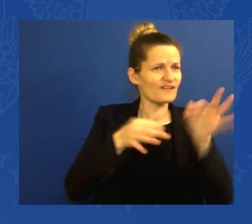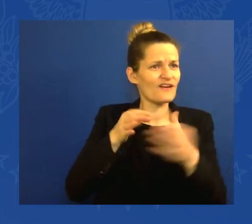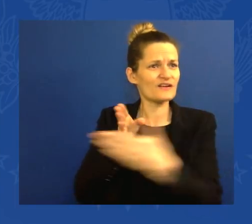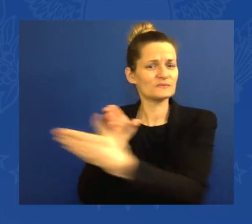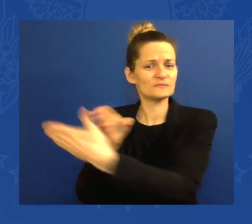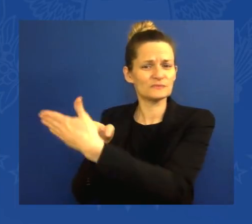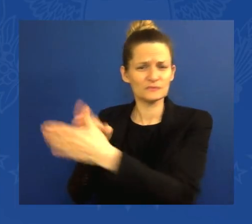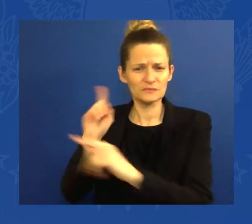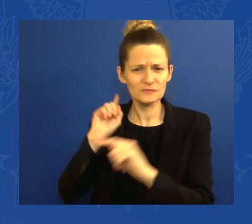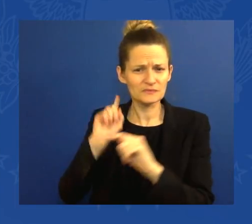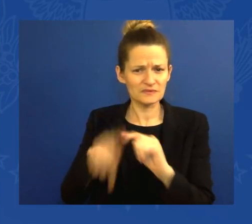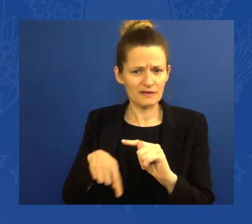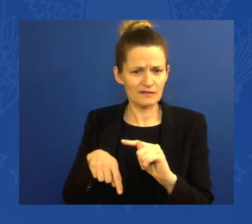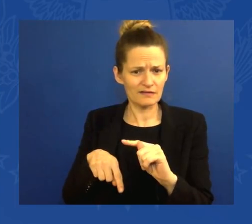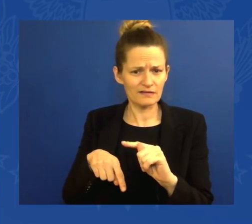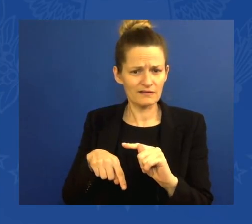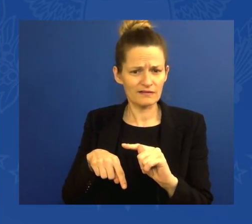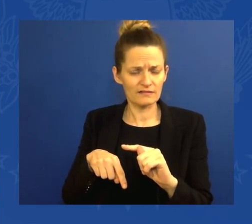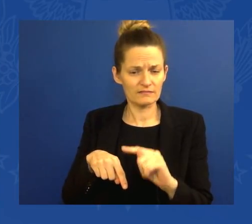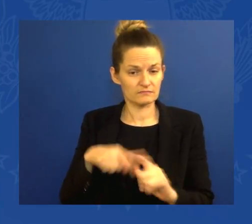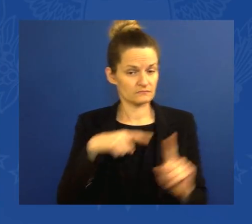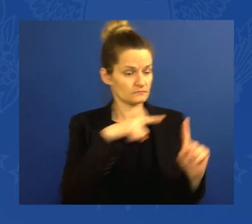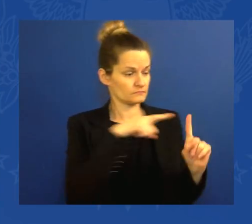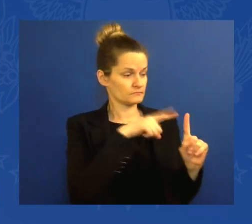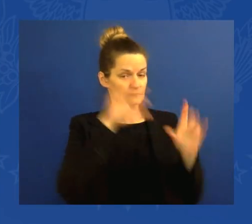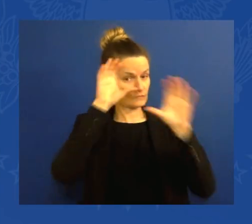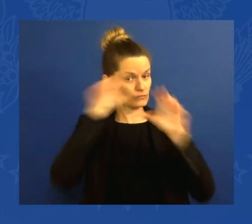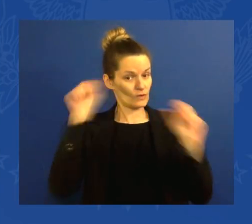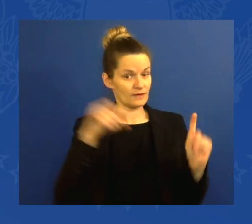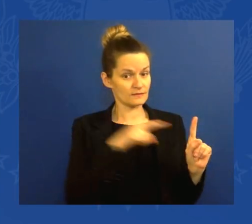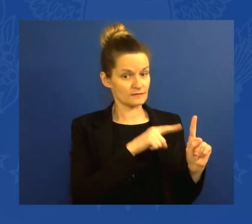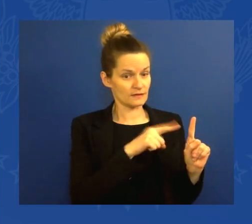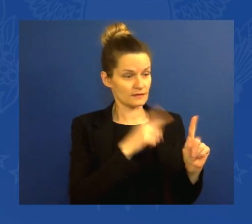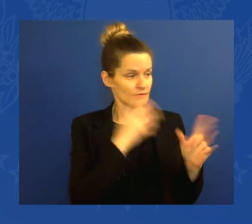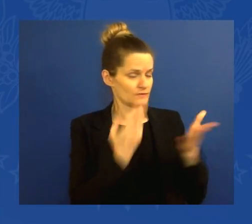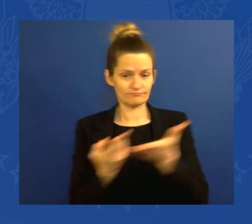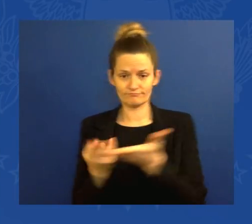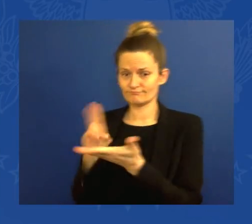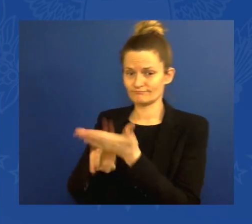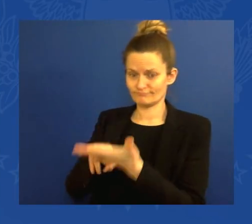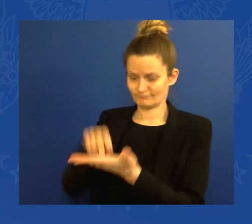will end forced arbitration in all cases of sexual abuse.